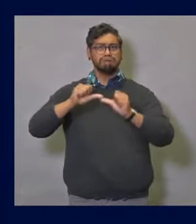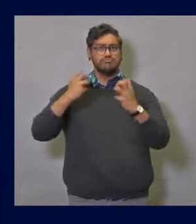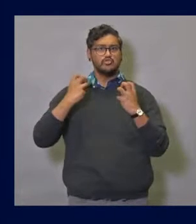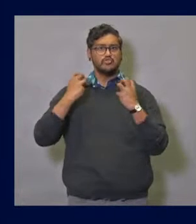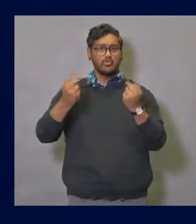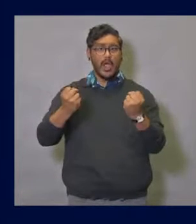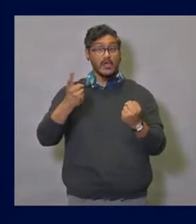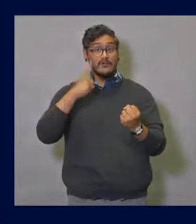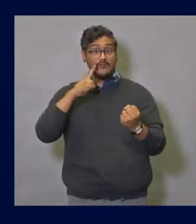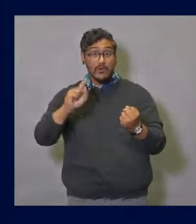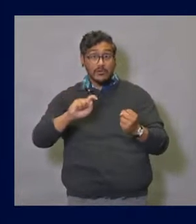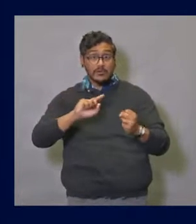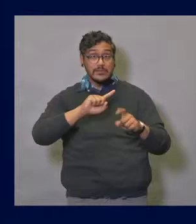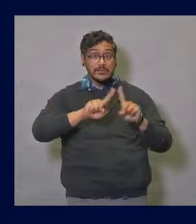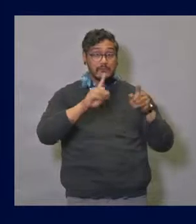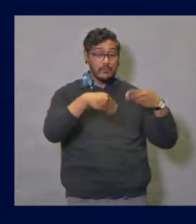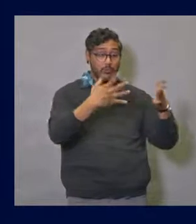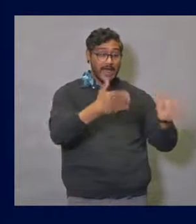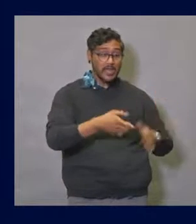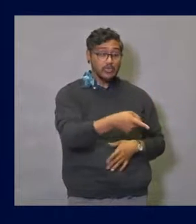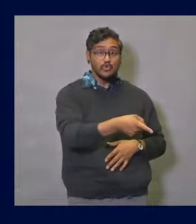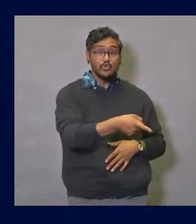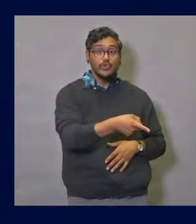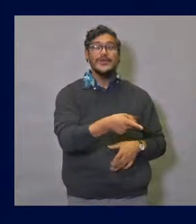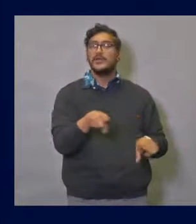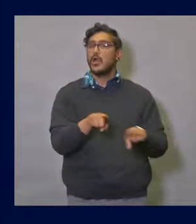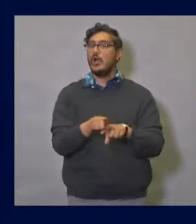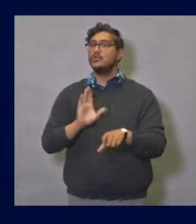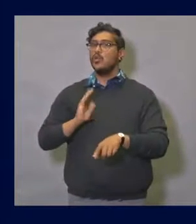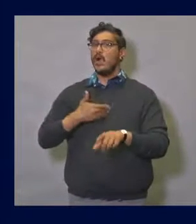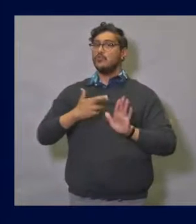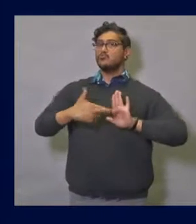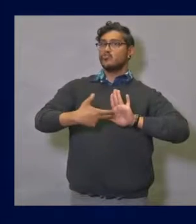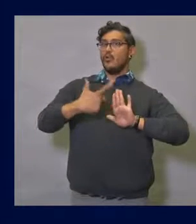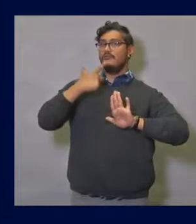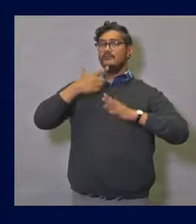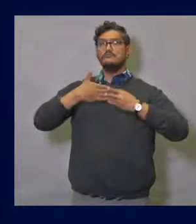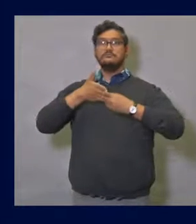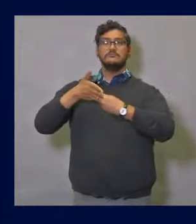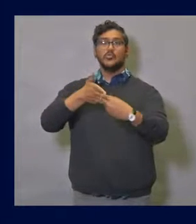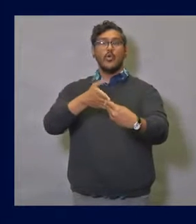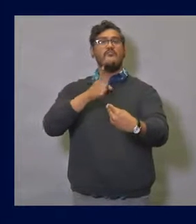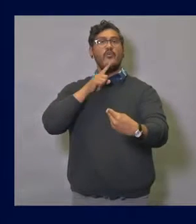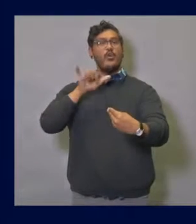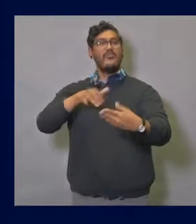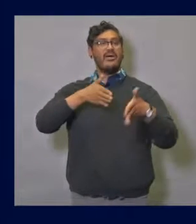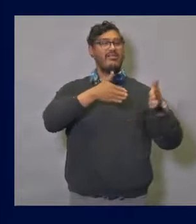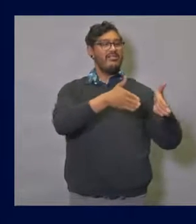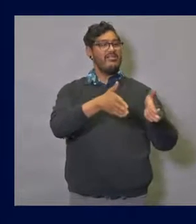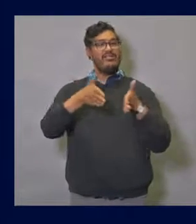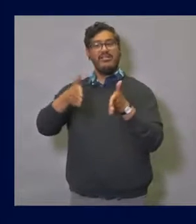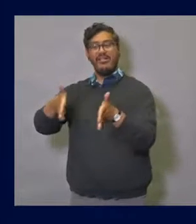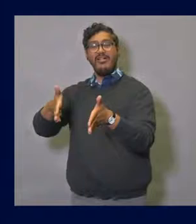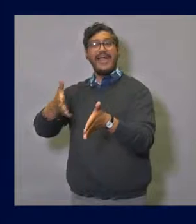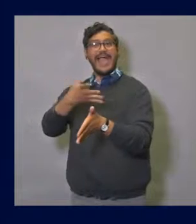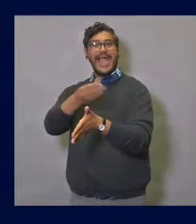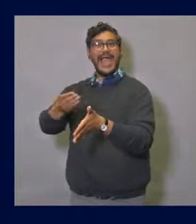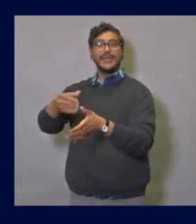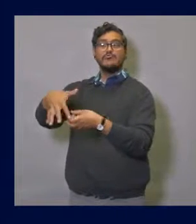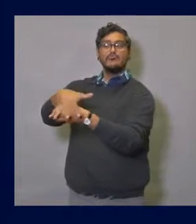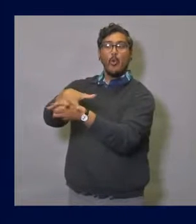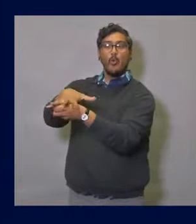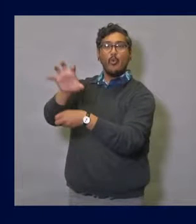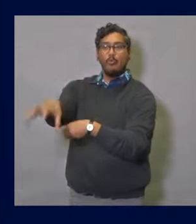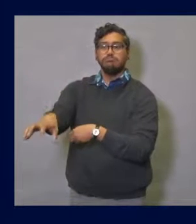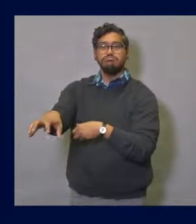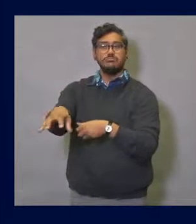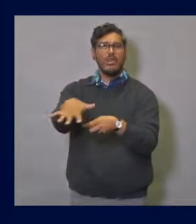LOS PRÓXIMOS MESES Y QUE